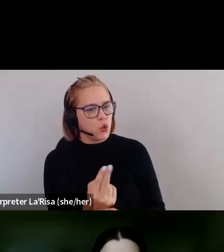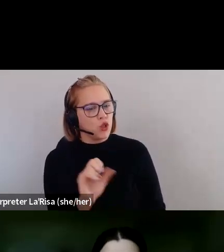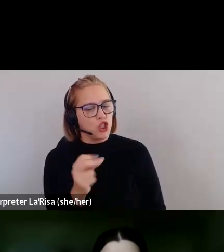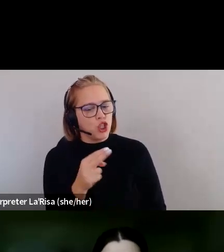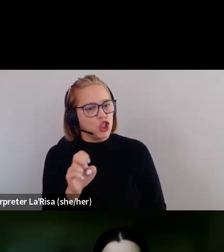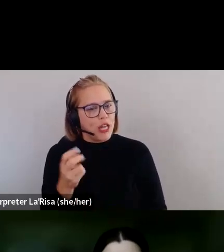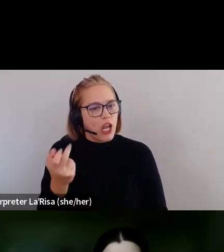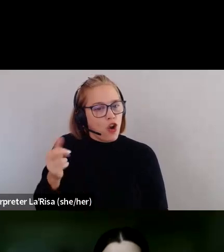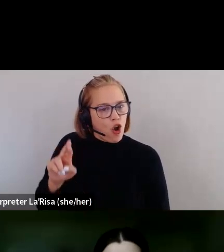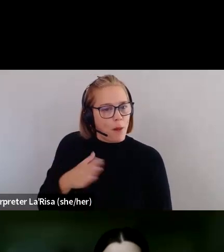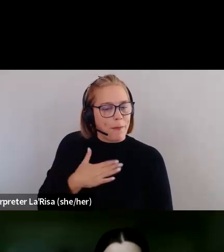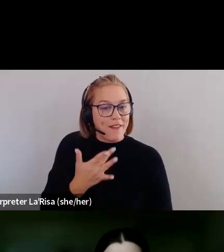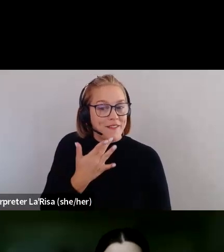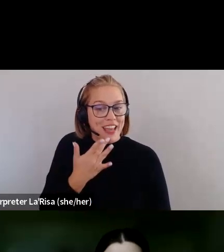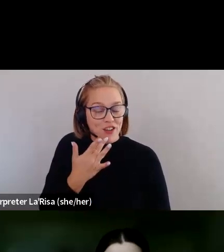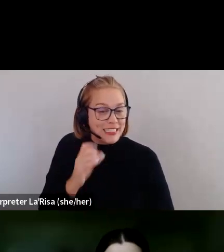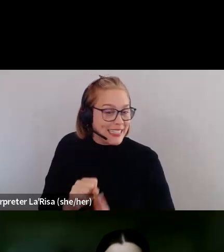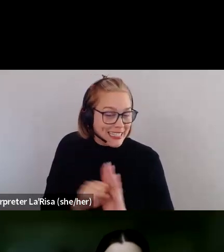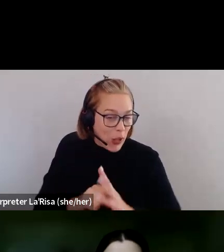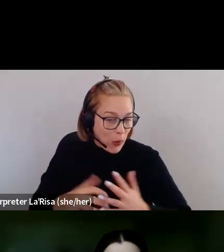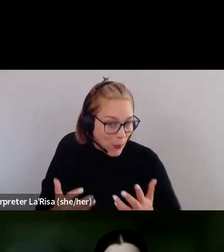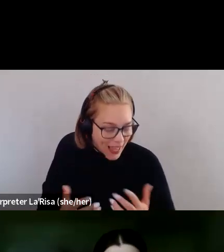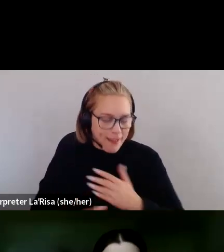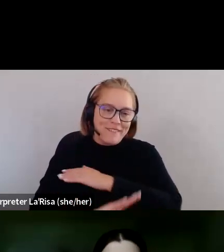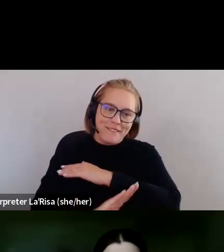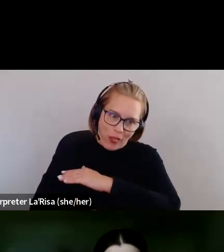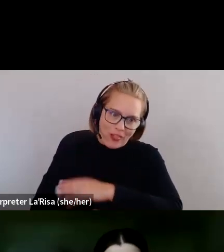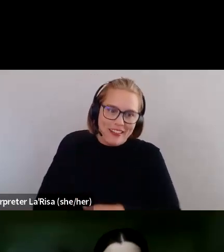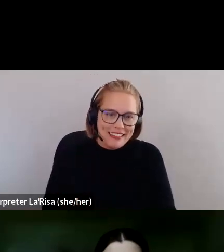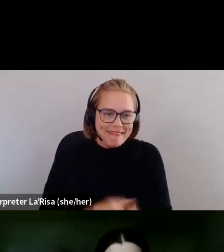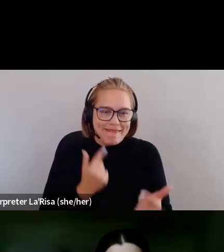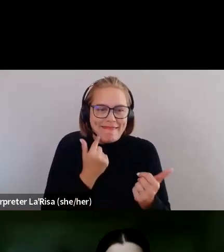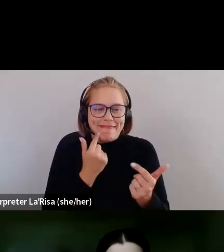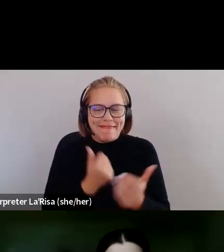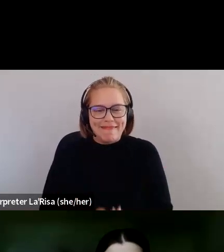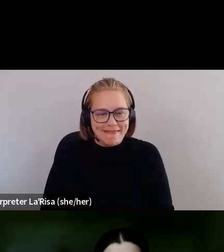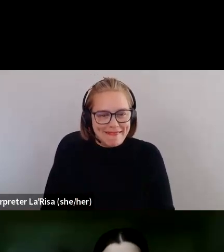haven't I called on? Naomi?